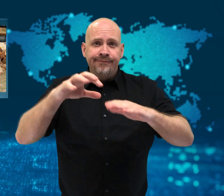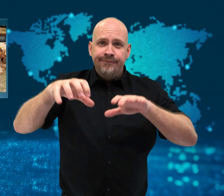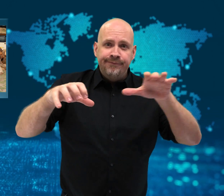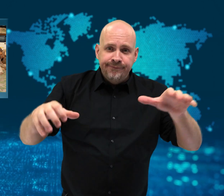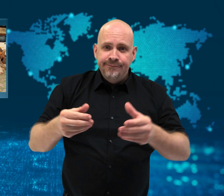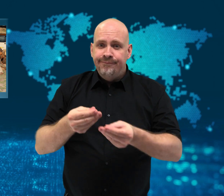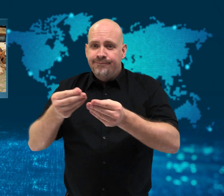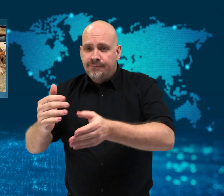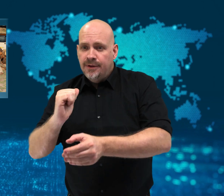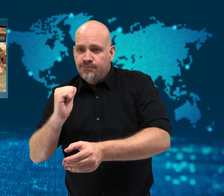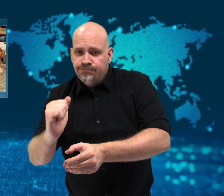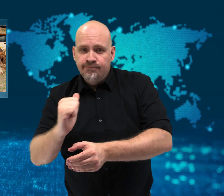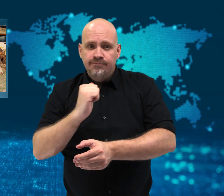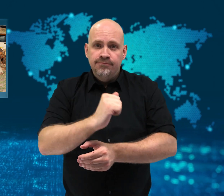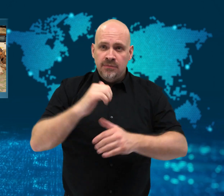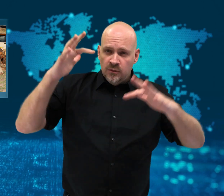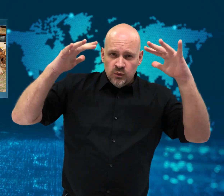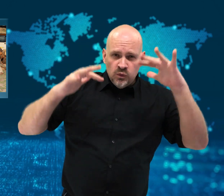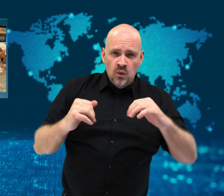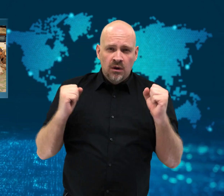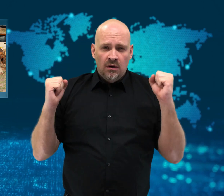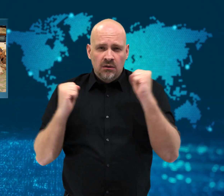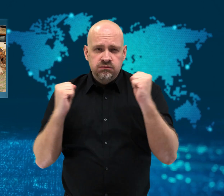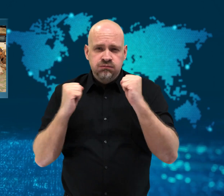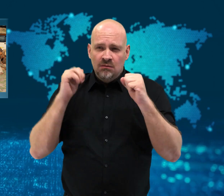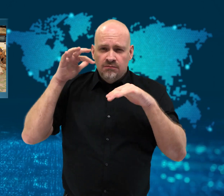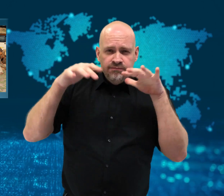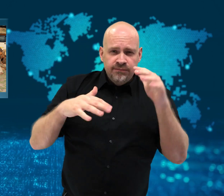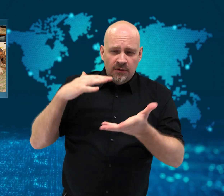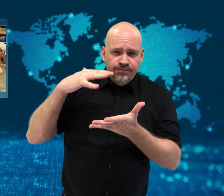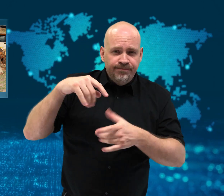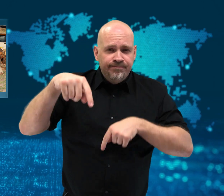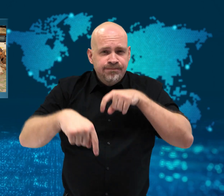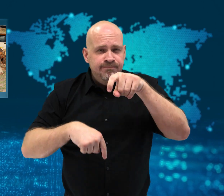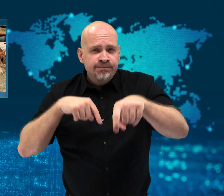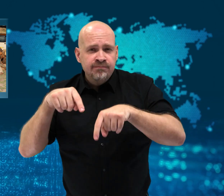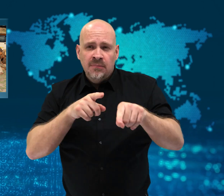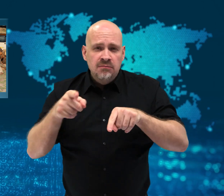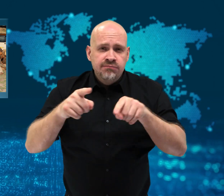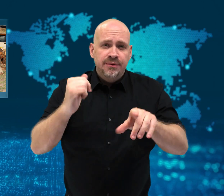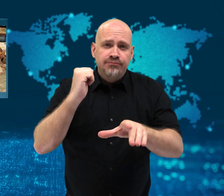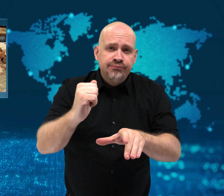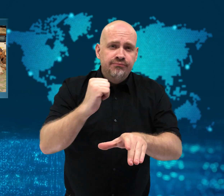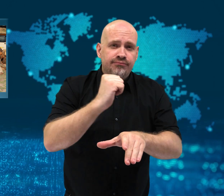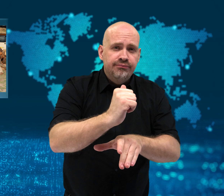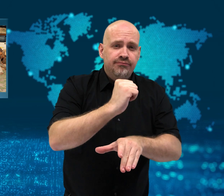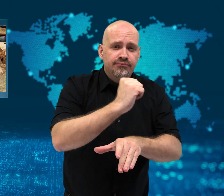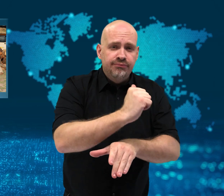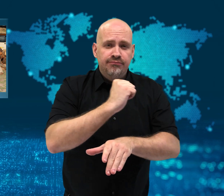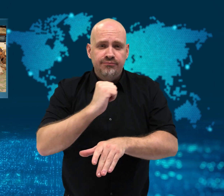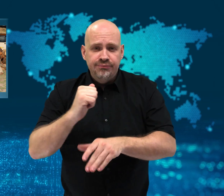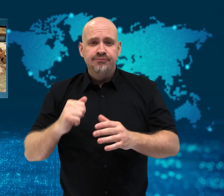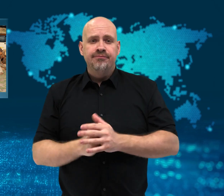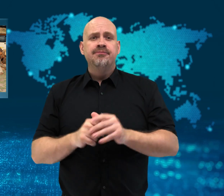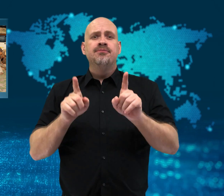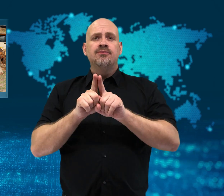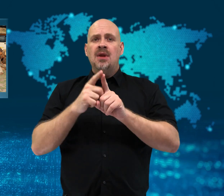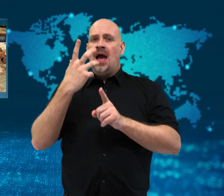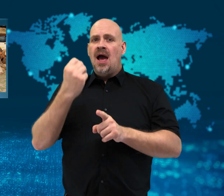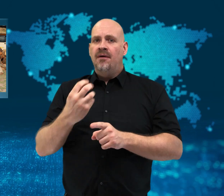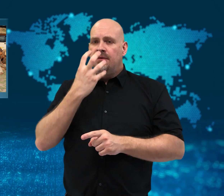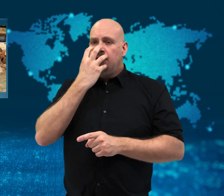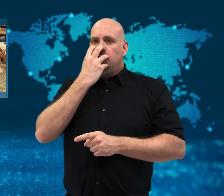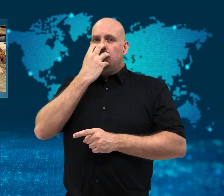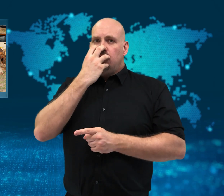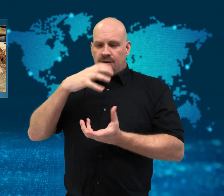and health workers walked on foot to Bhutan’s villages through icy